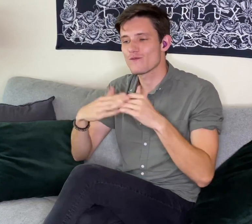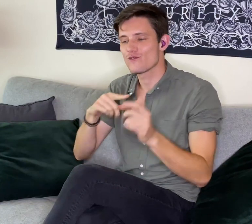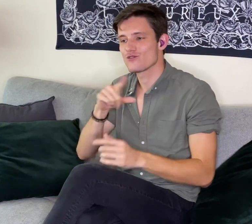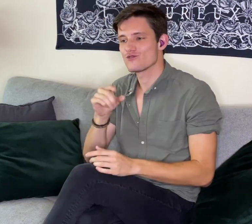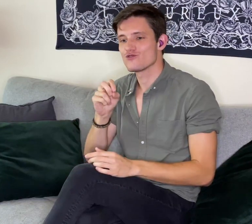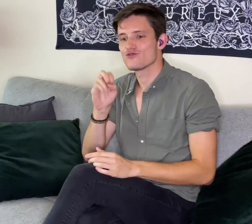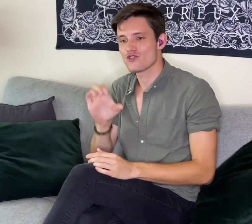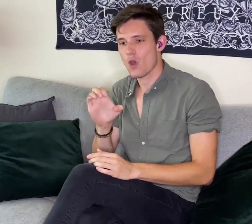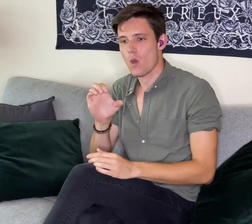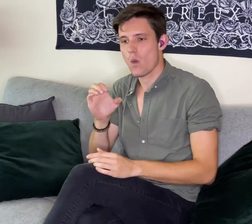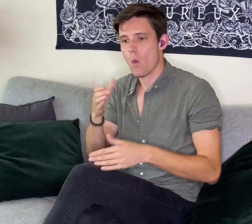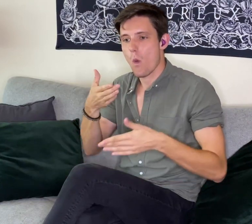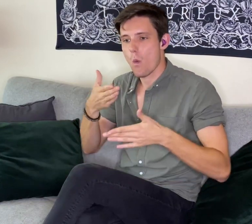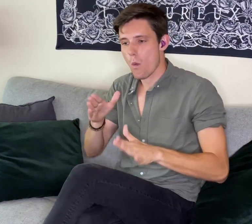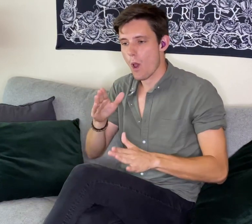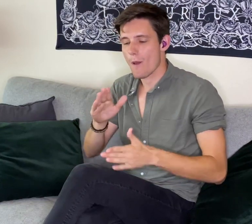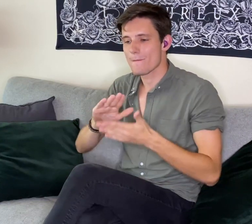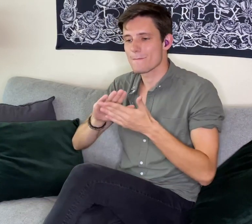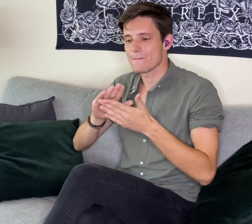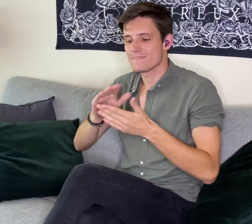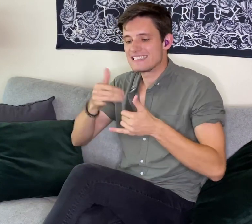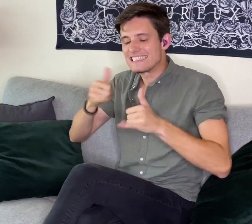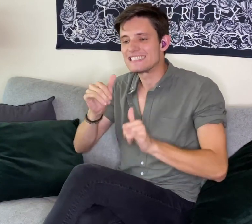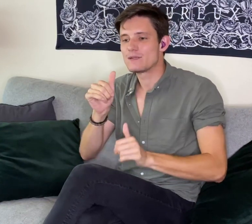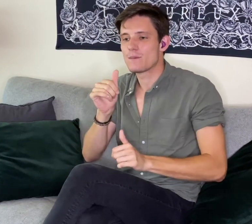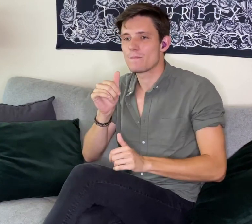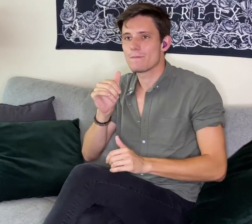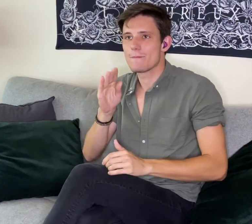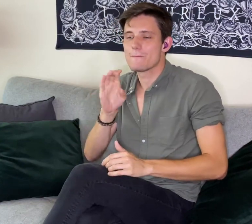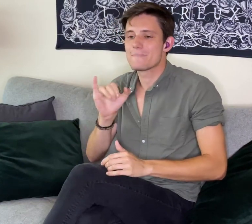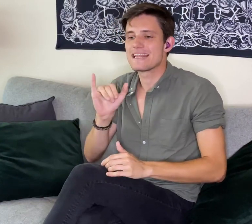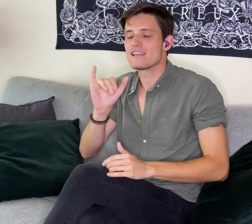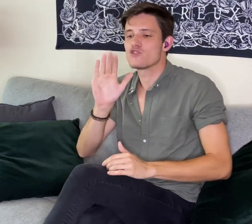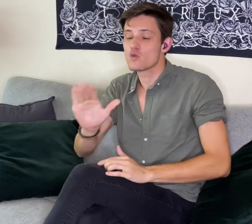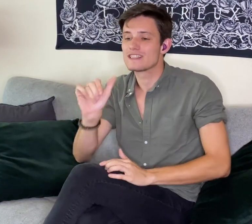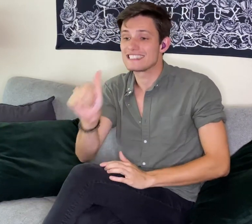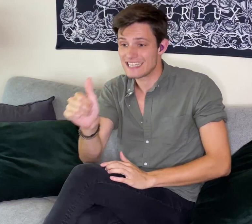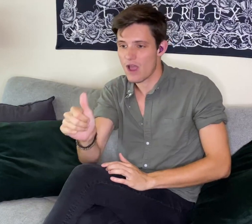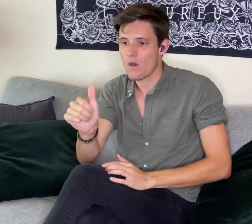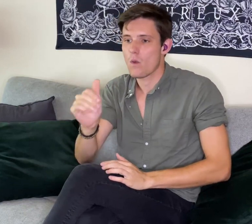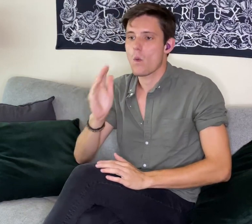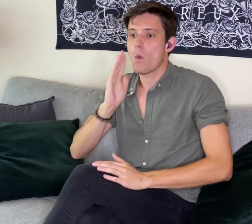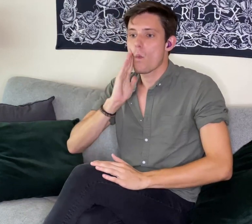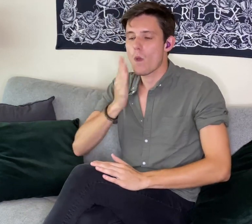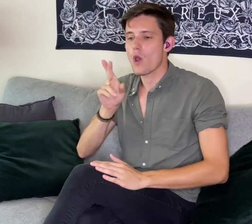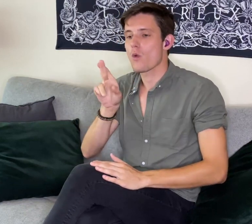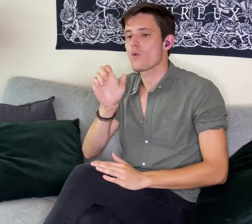of your comfort zone while being your authentic self will